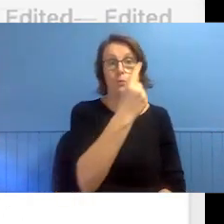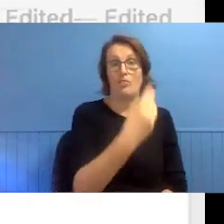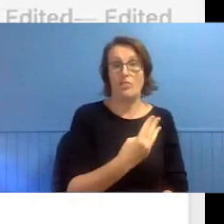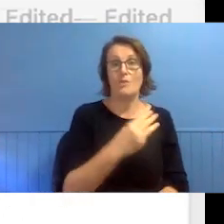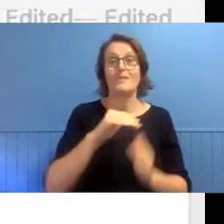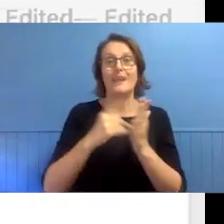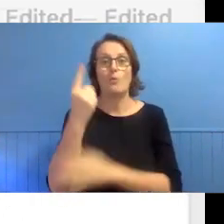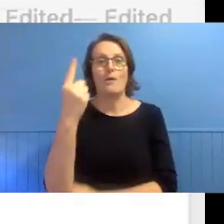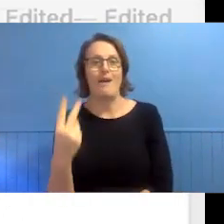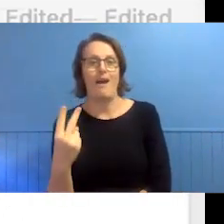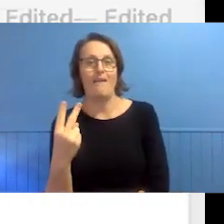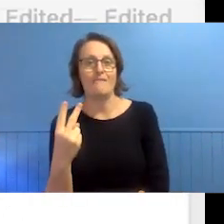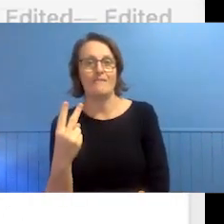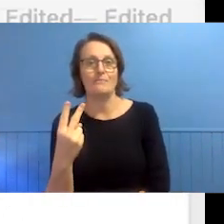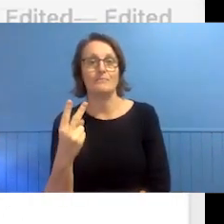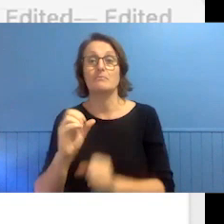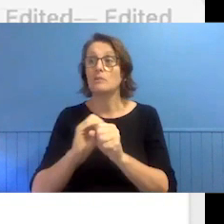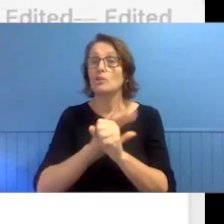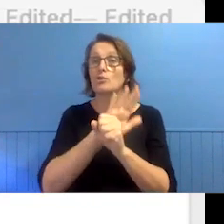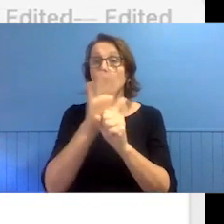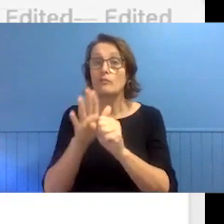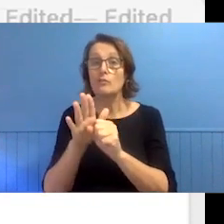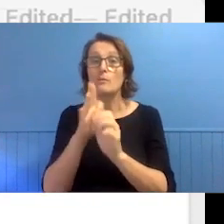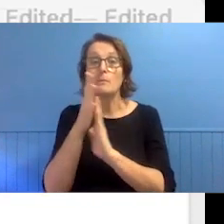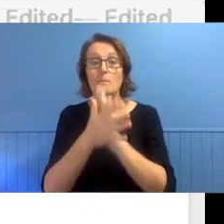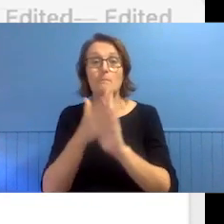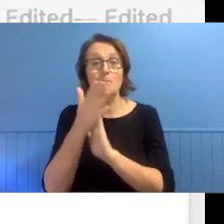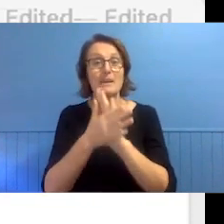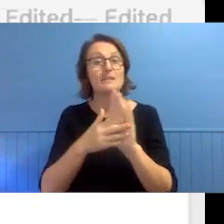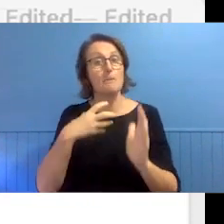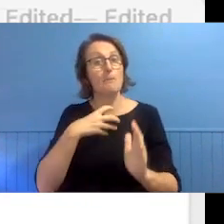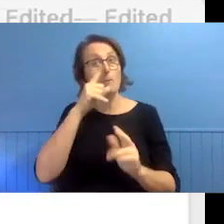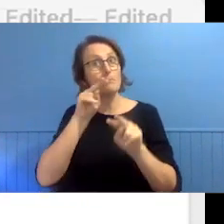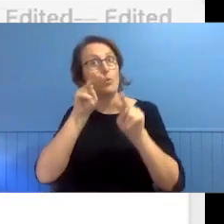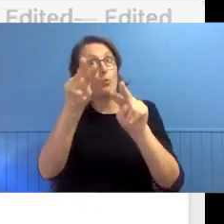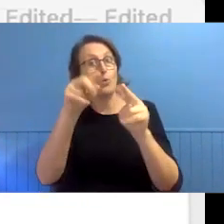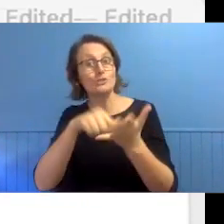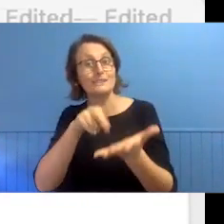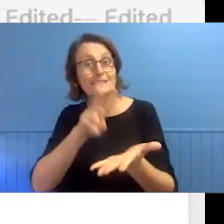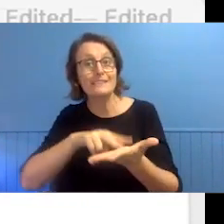back to our big screens a bit, our laptops, desktops and TVs, mobile